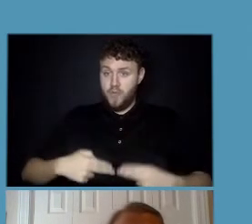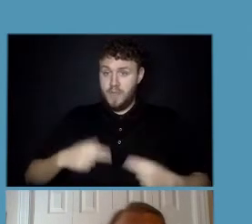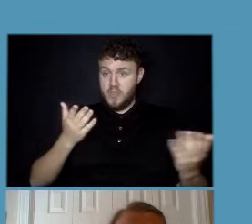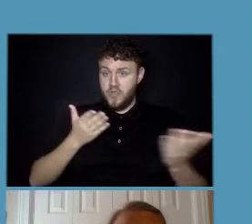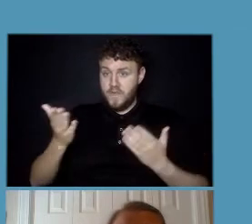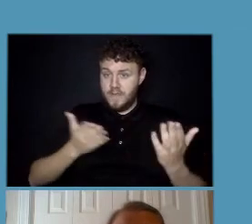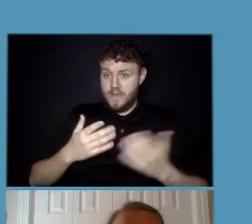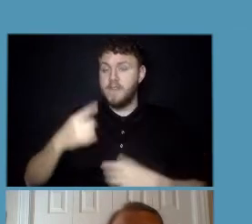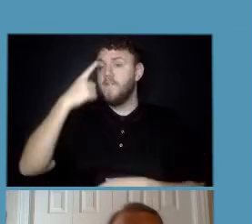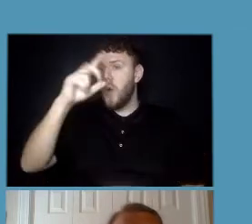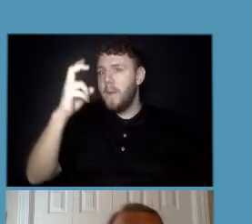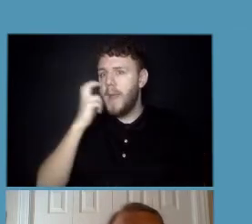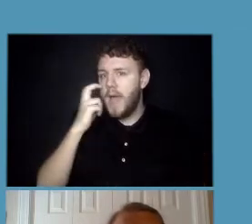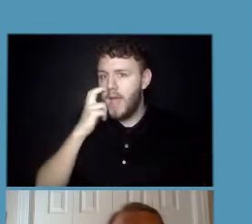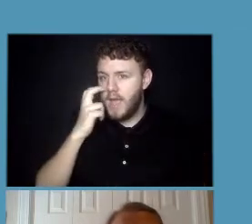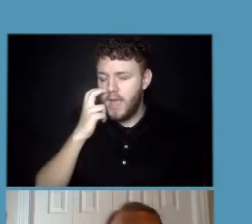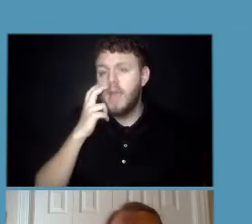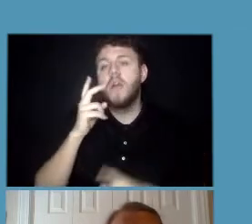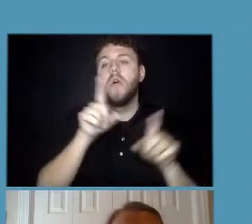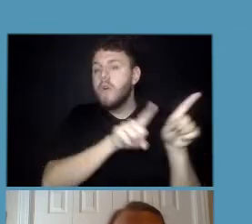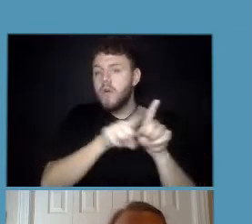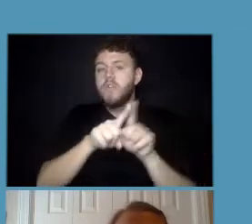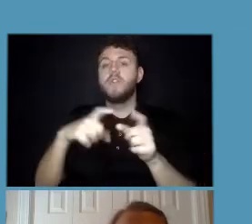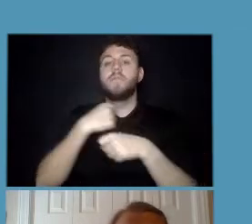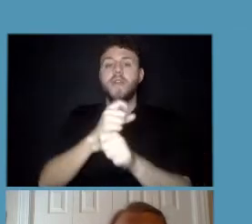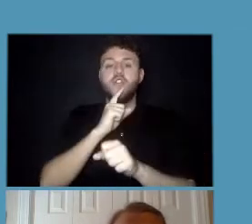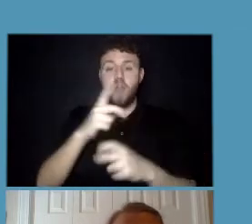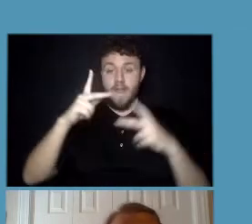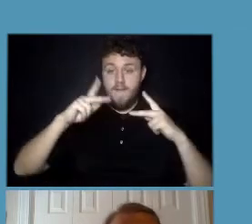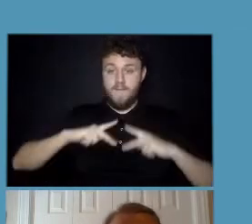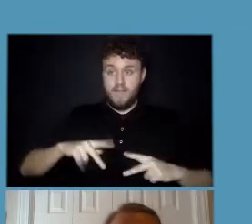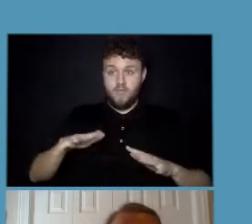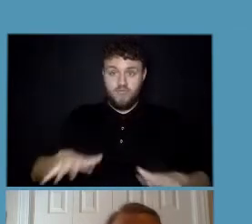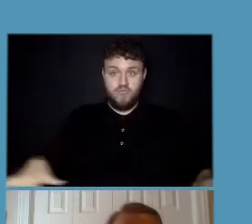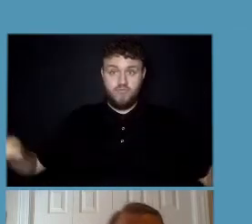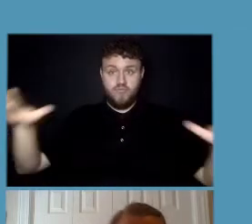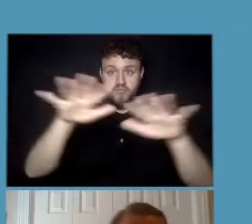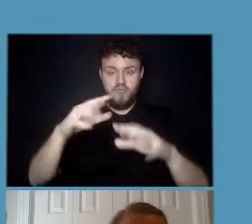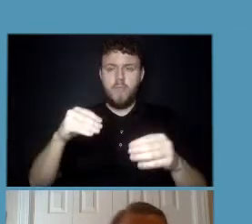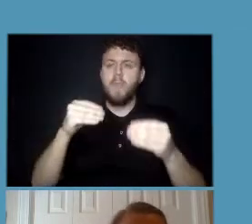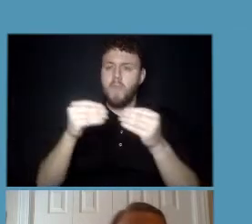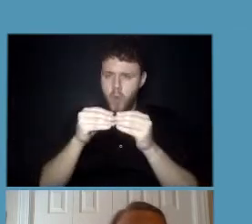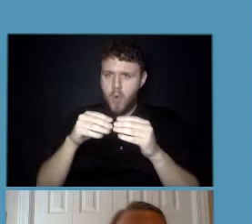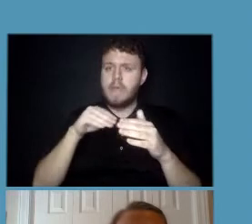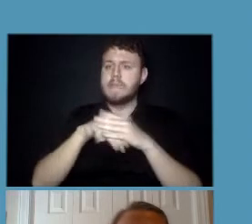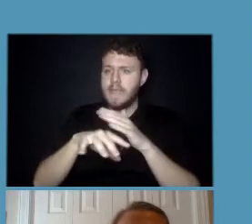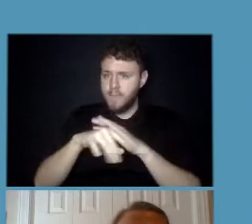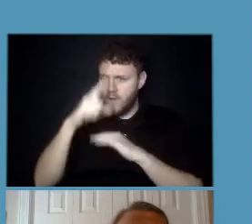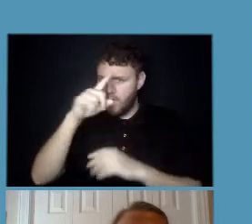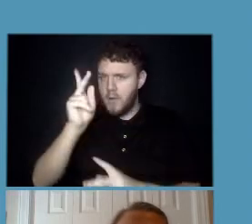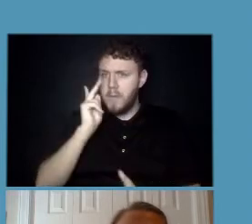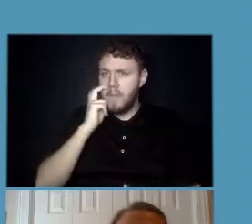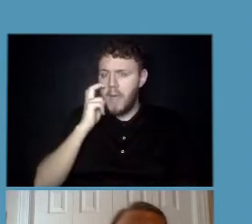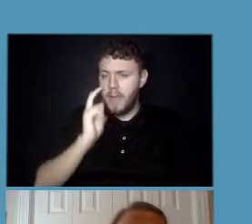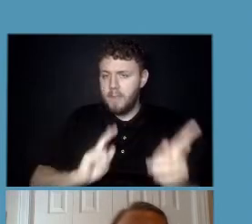for the blind to make the physical space in the museum more accessible but also we are